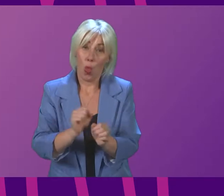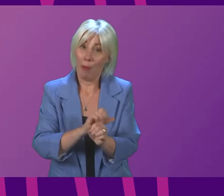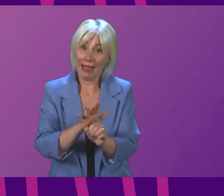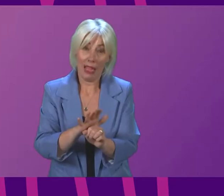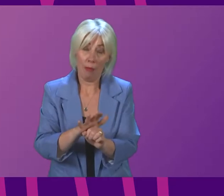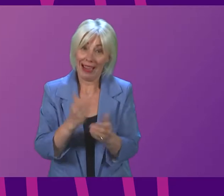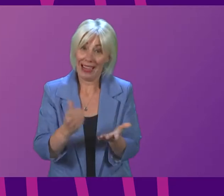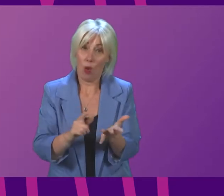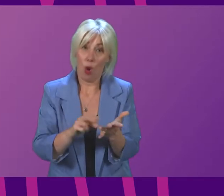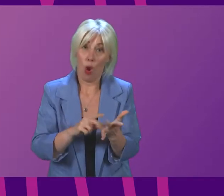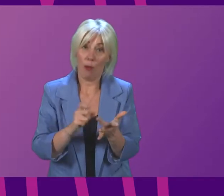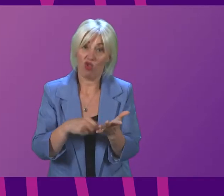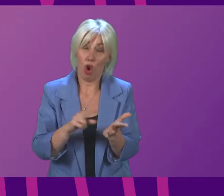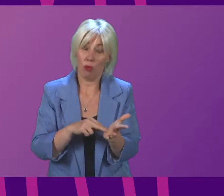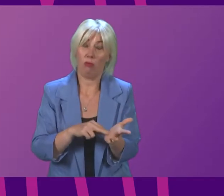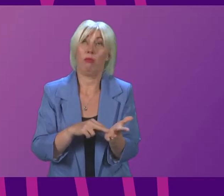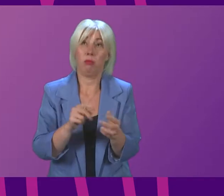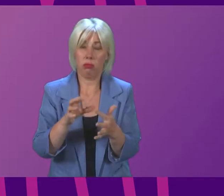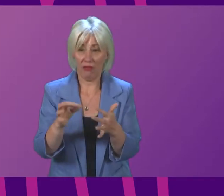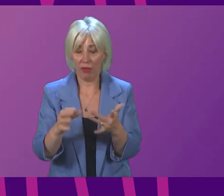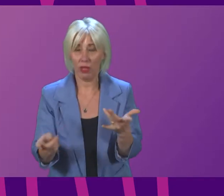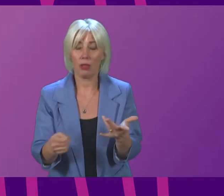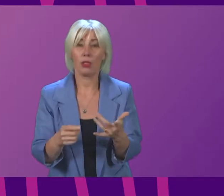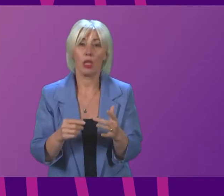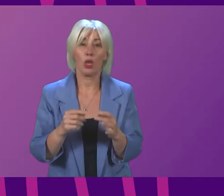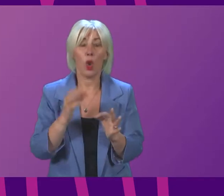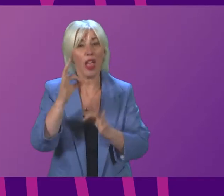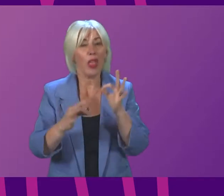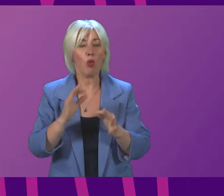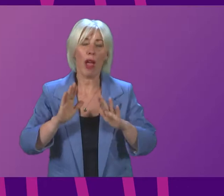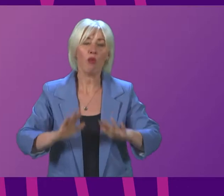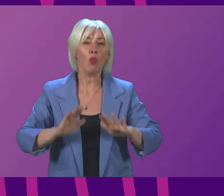omicron variant. The inquiry cannot wait any longer. Will the cabinet